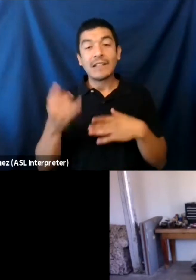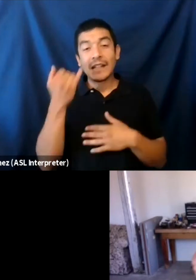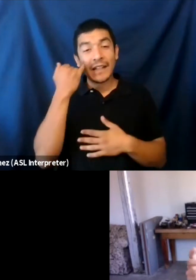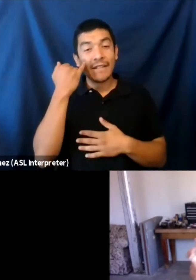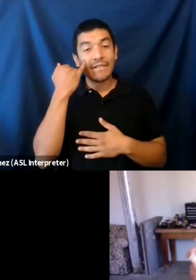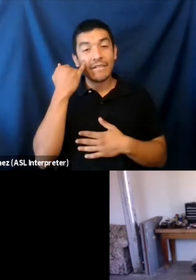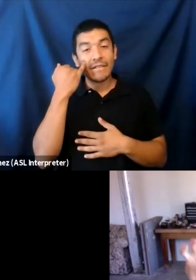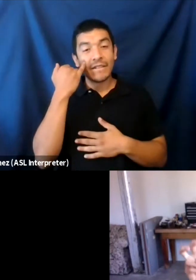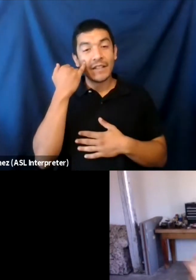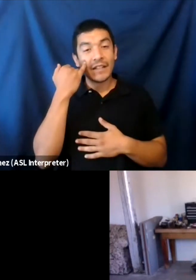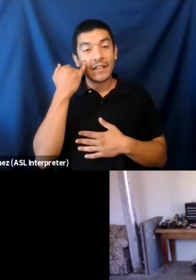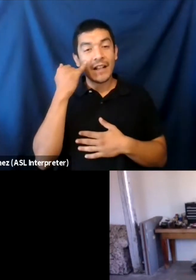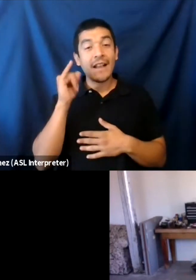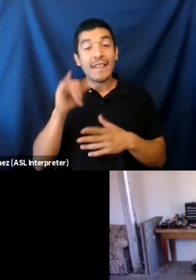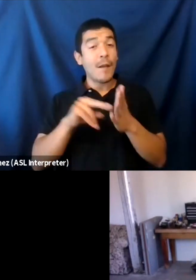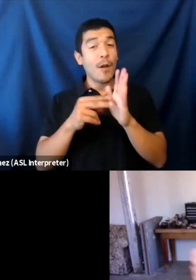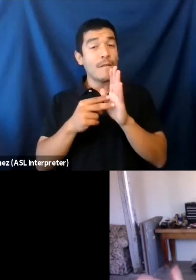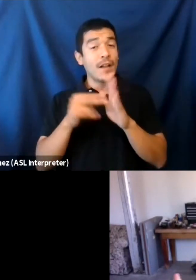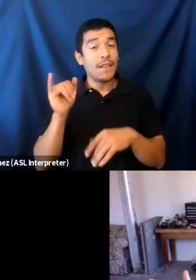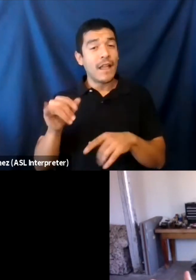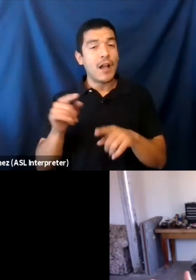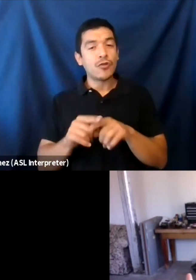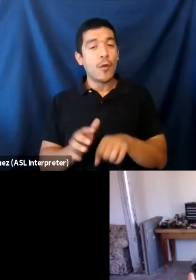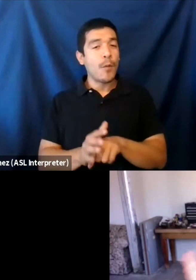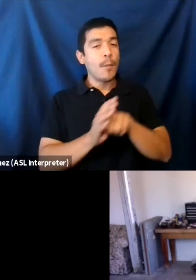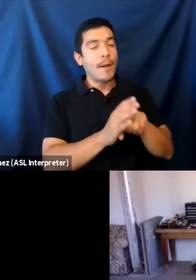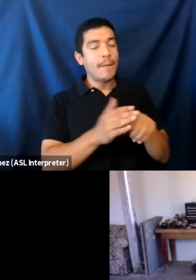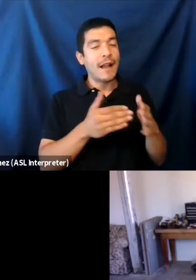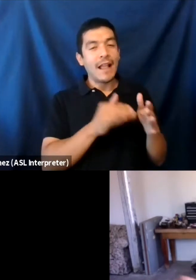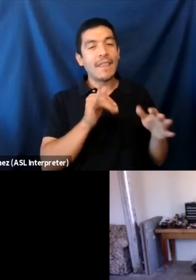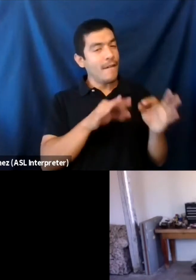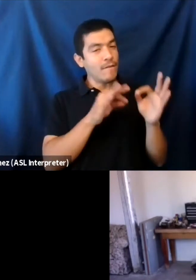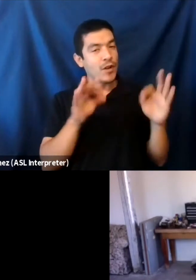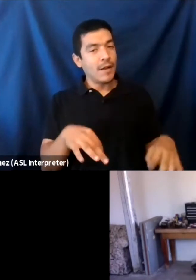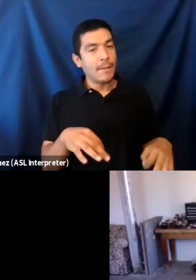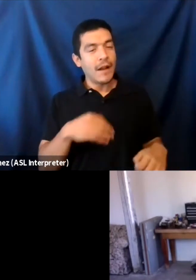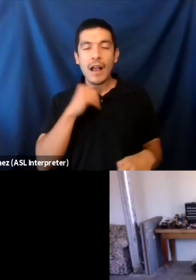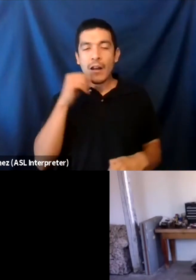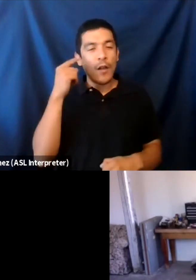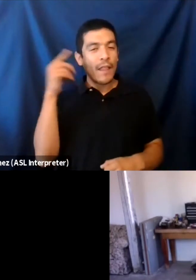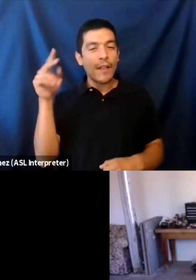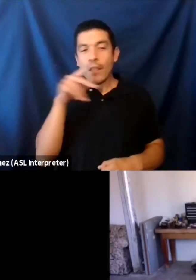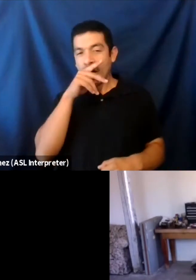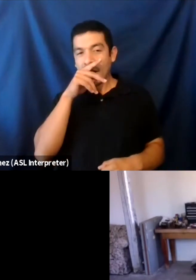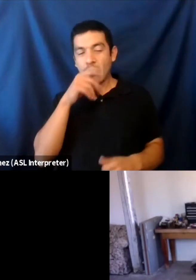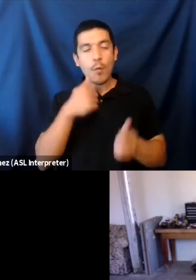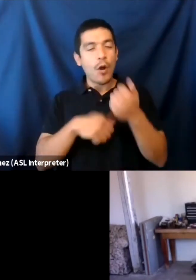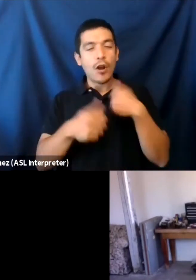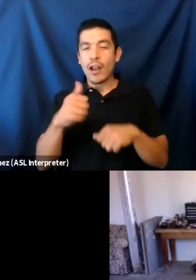even if the purpose of that was to push back against the frame. I don't think those kids were under any obligation